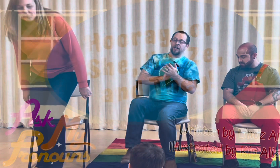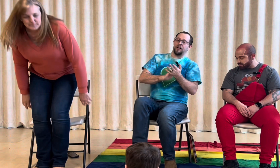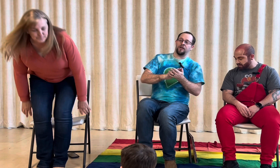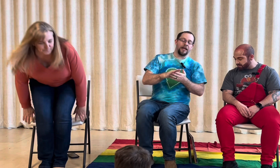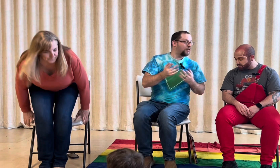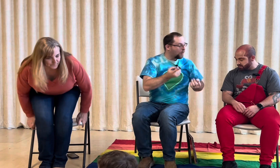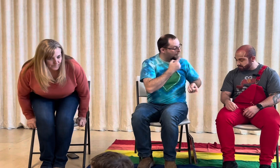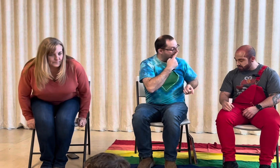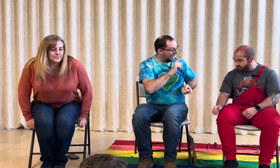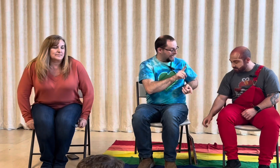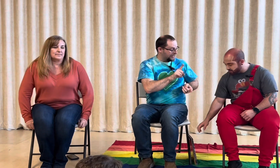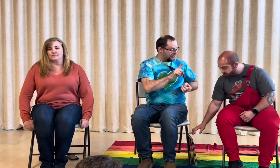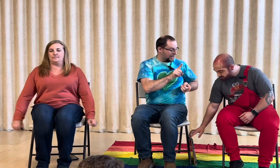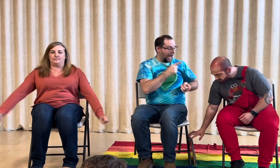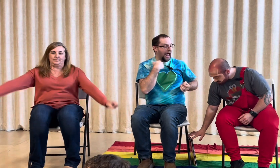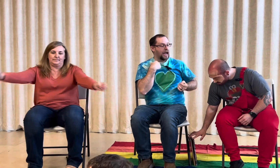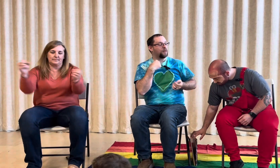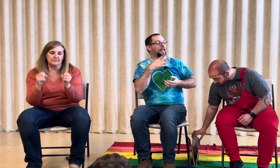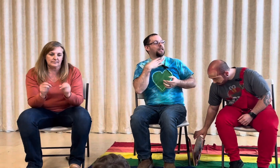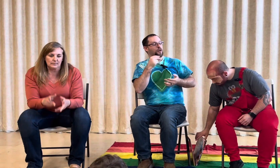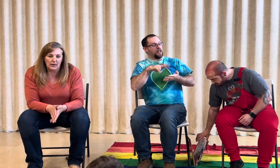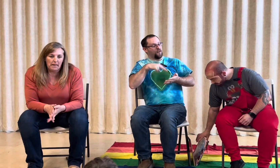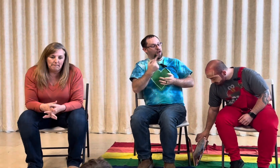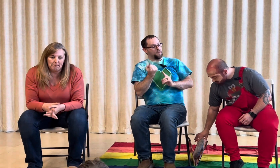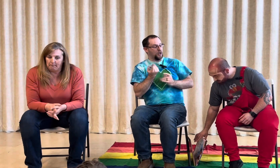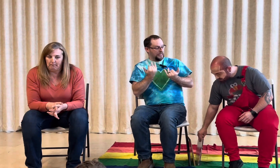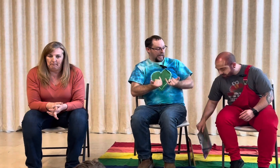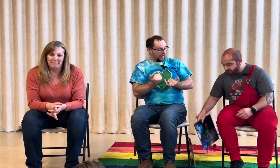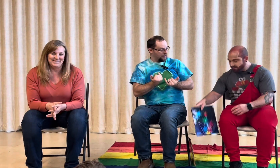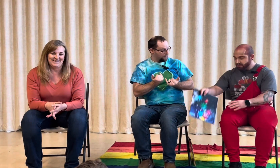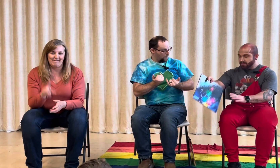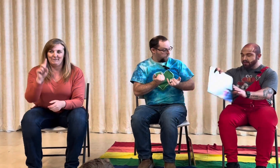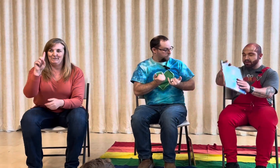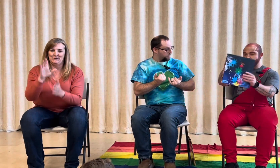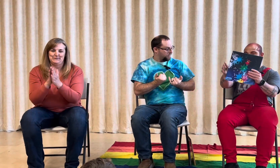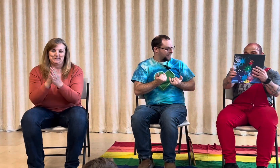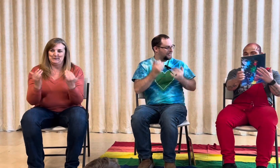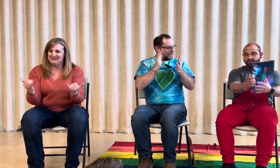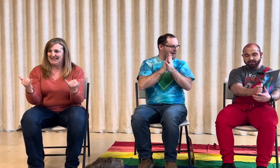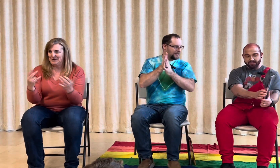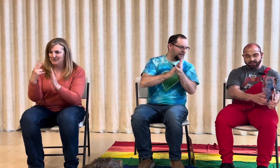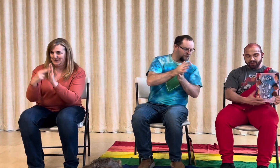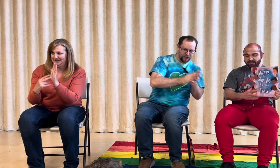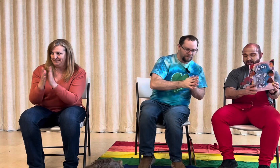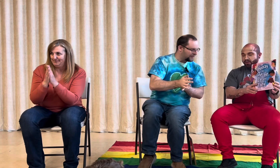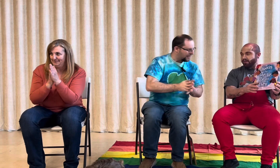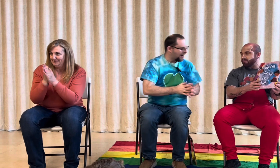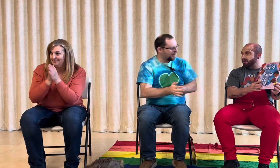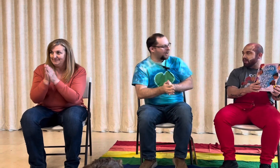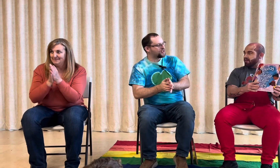So, if you don't mind, I would like to read the first book today. BUSTER: Yeah! AARON: Awesome! BUSTER: Let's do it. AARON: All right,